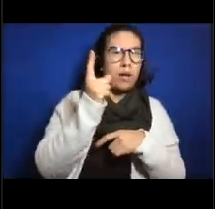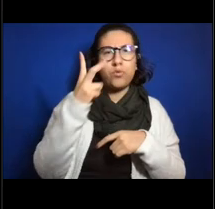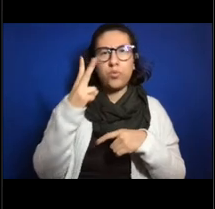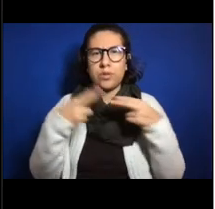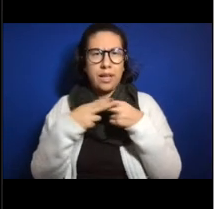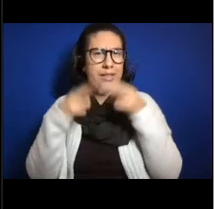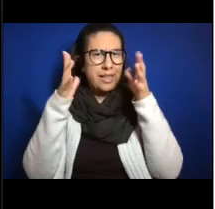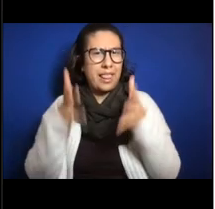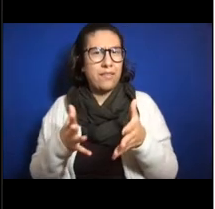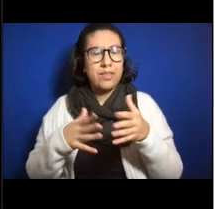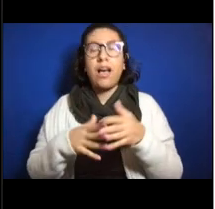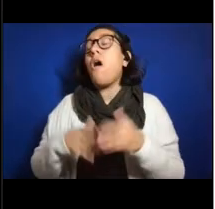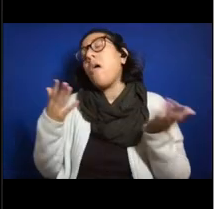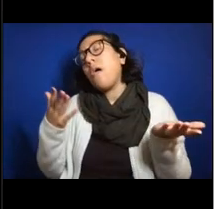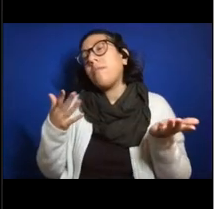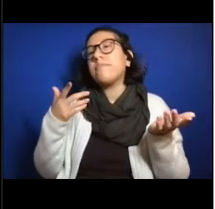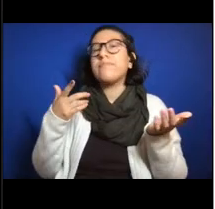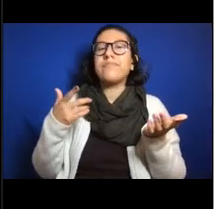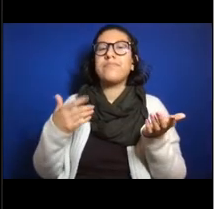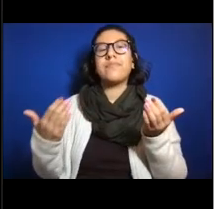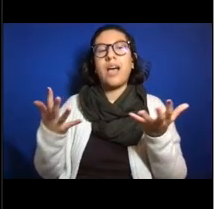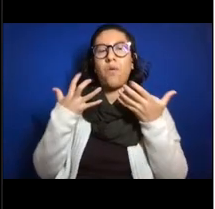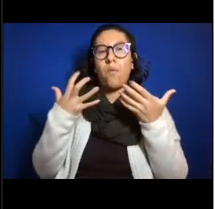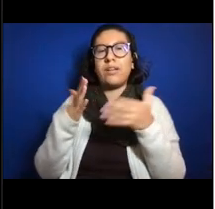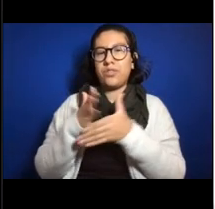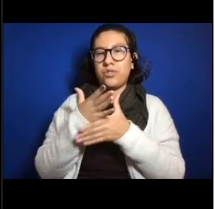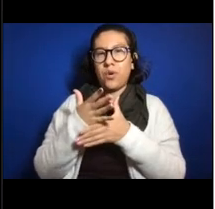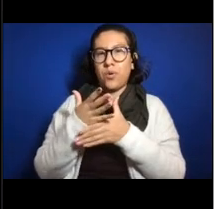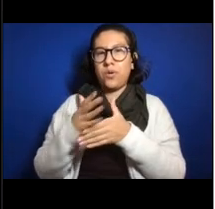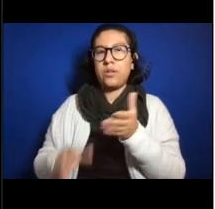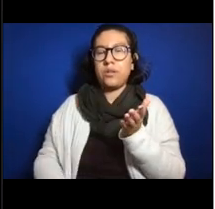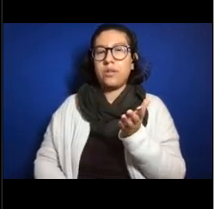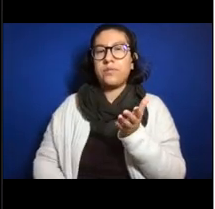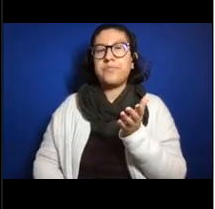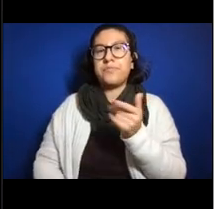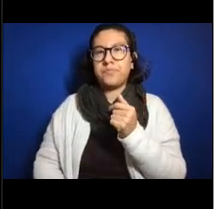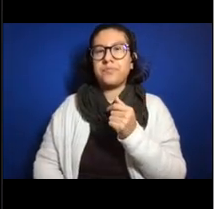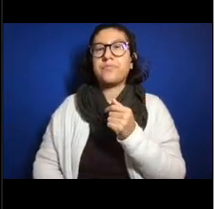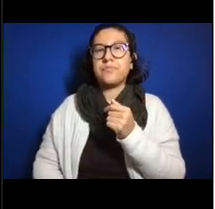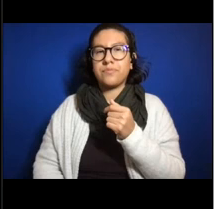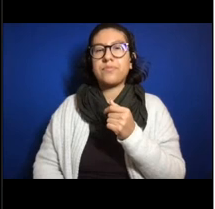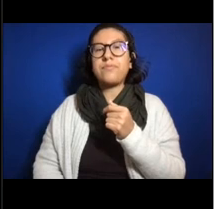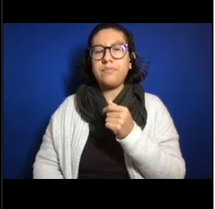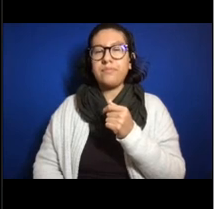You know, grace, the only thing I wanted was that we talked about preparing your home